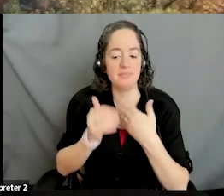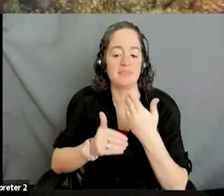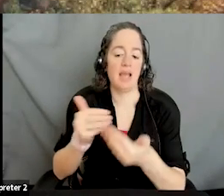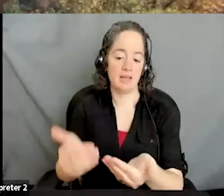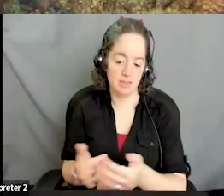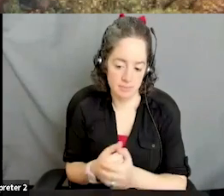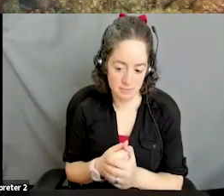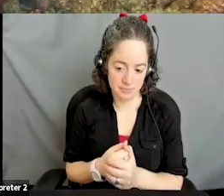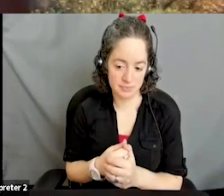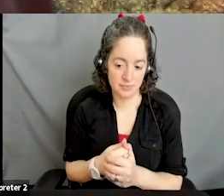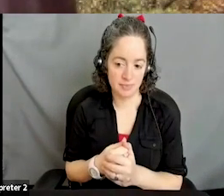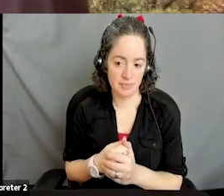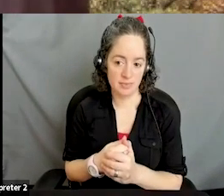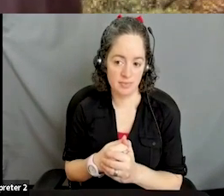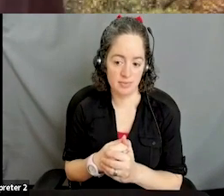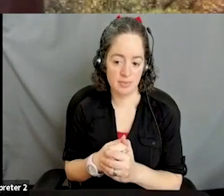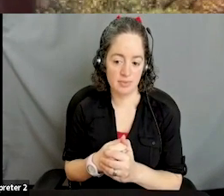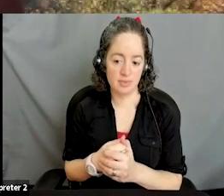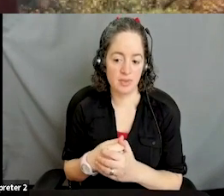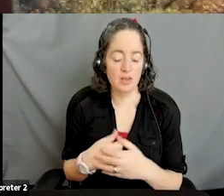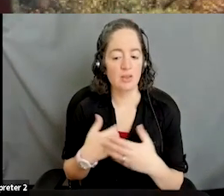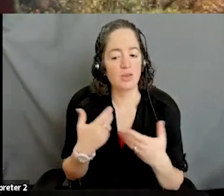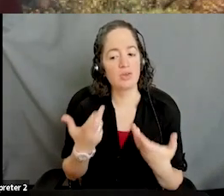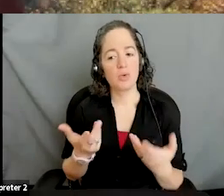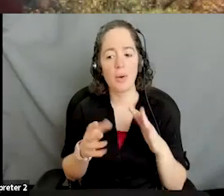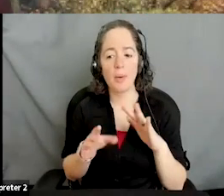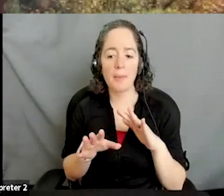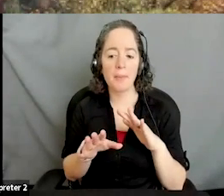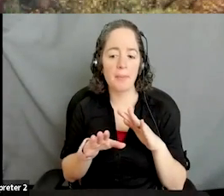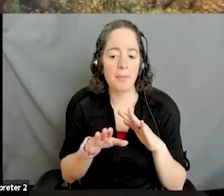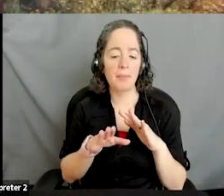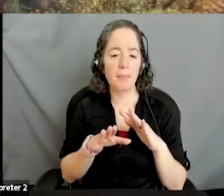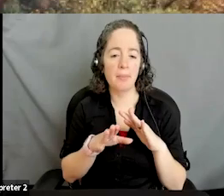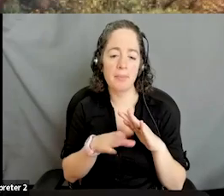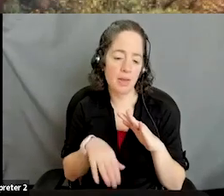It basically gave us a checklist of technical requirements